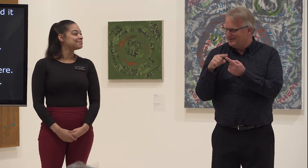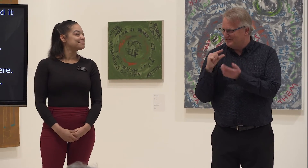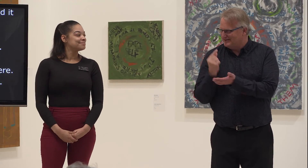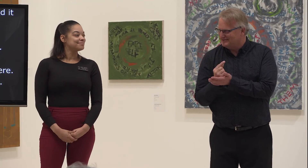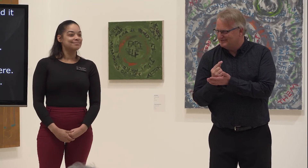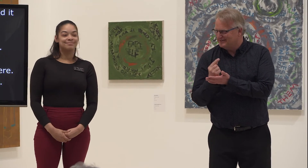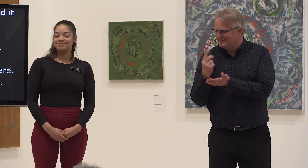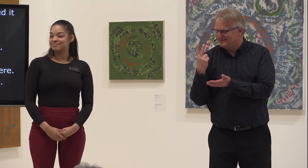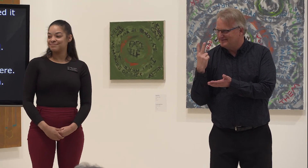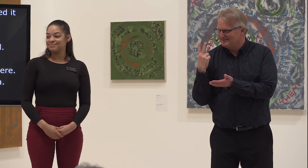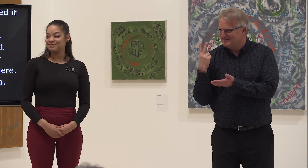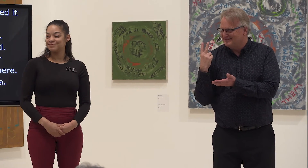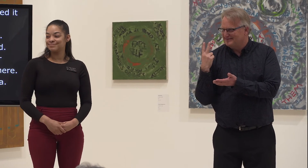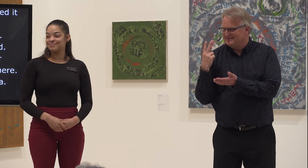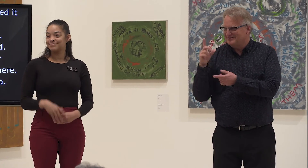When did you graduate, Lourdes? Two years ago?